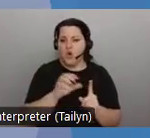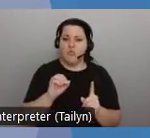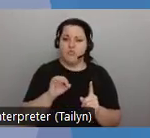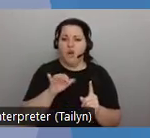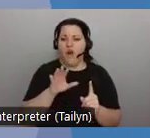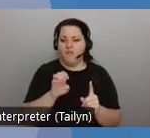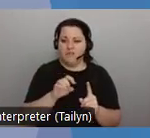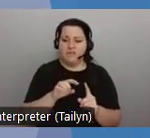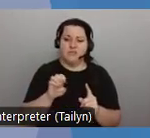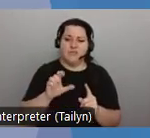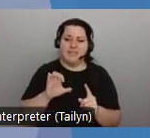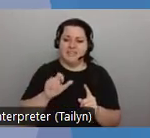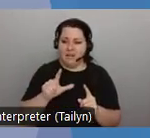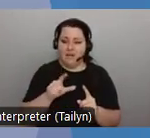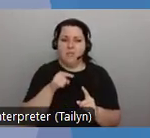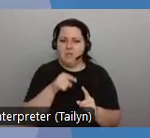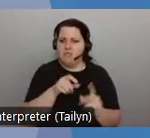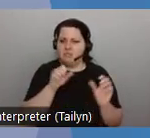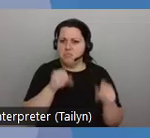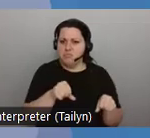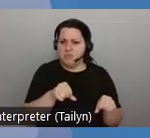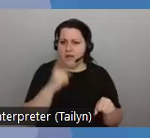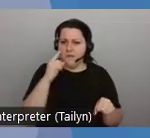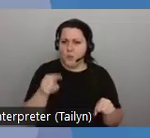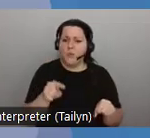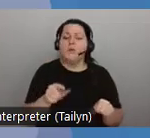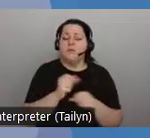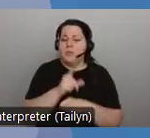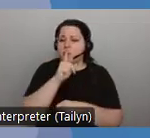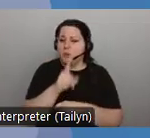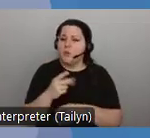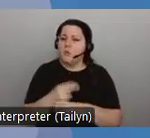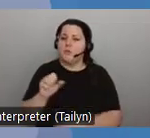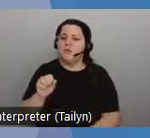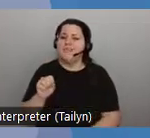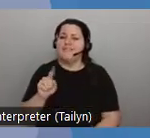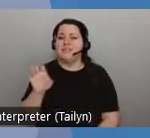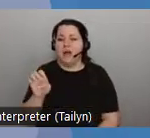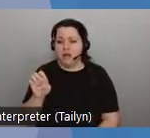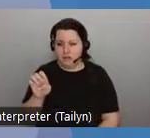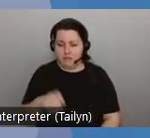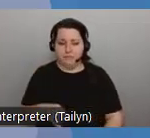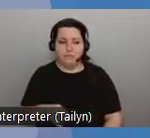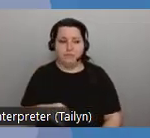coded, or whatever, you don't have to do that. Word, office, Excel, all of that does it for you you just